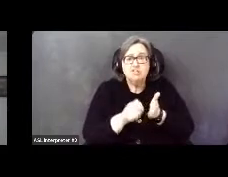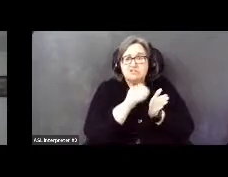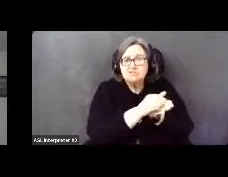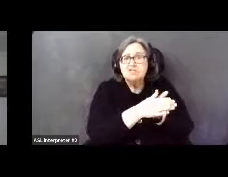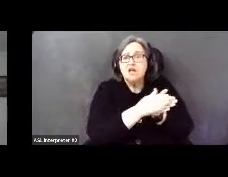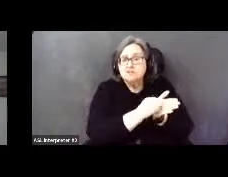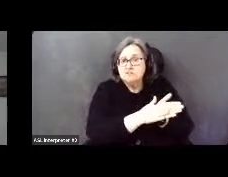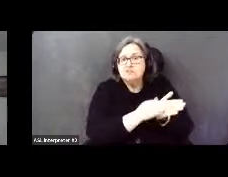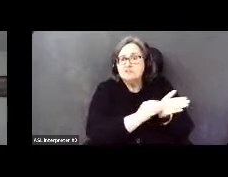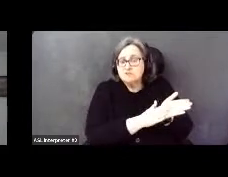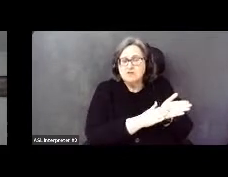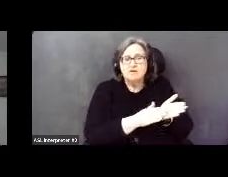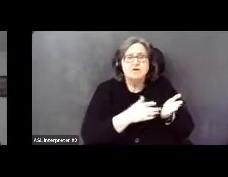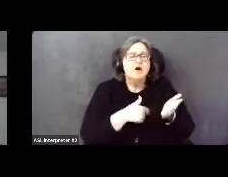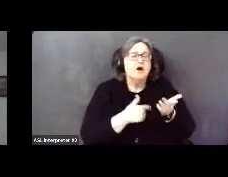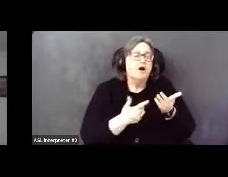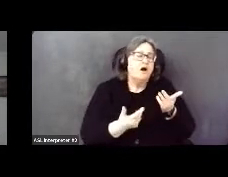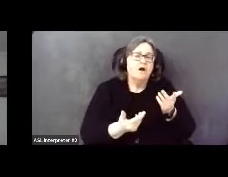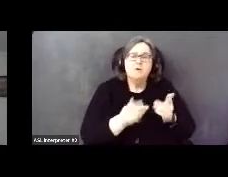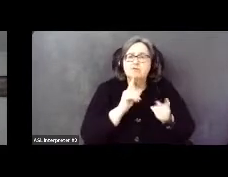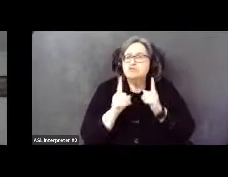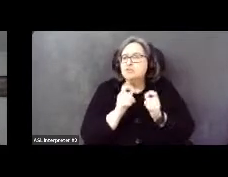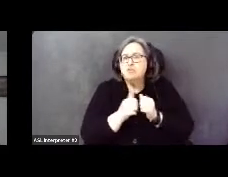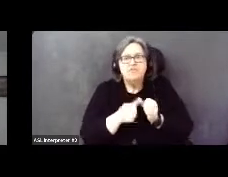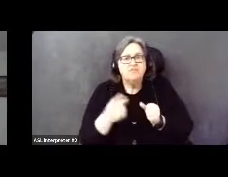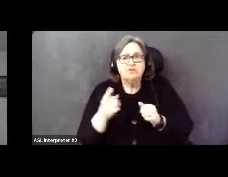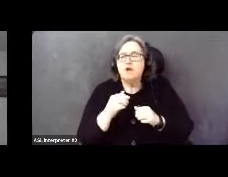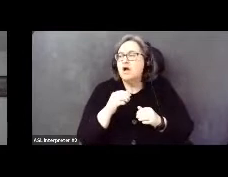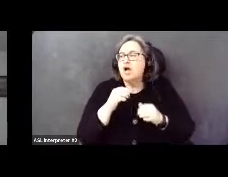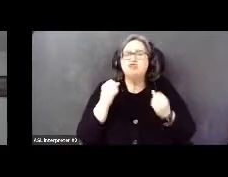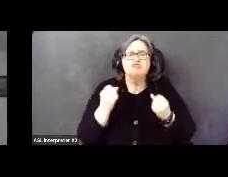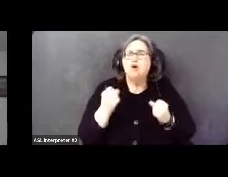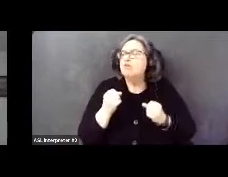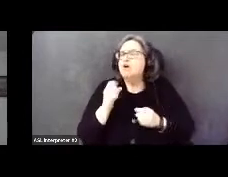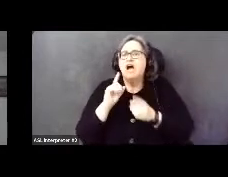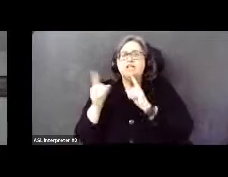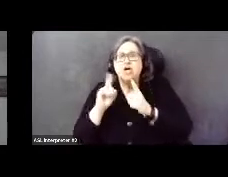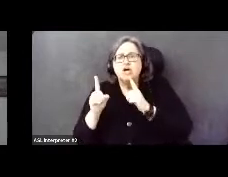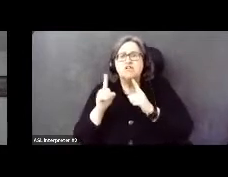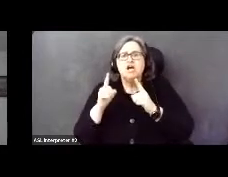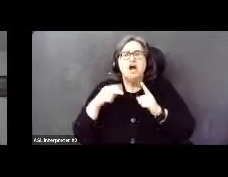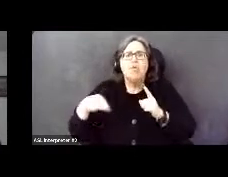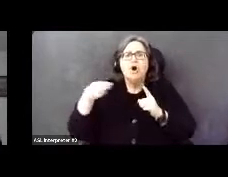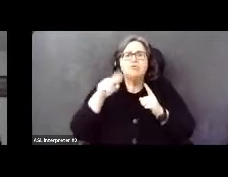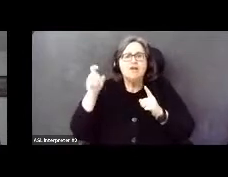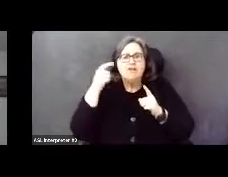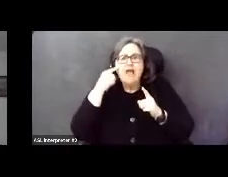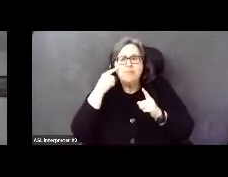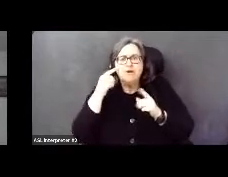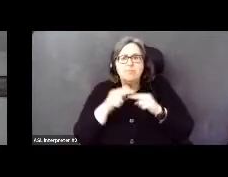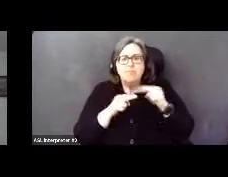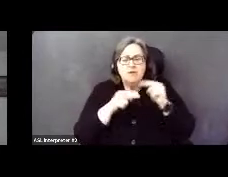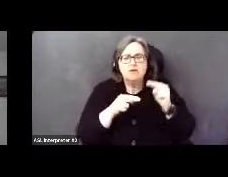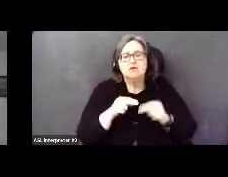everybody I could find. I drove, I talked, I walked the capitol there. In 2017 I made